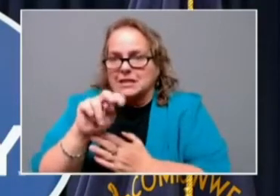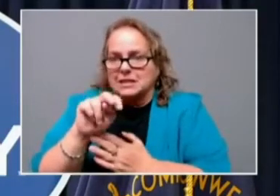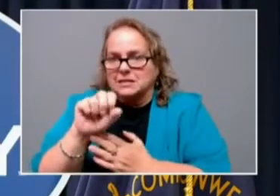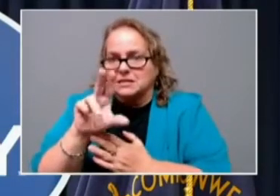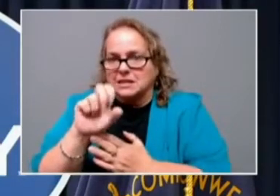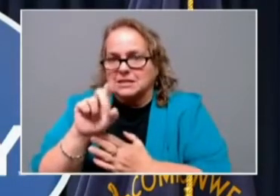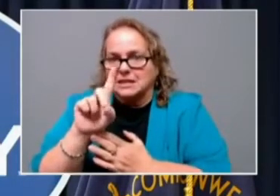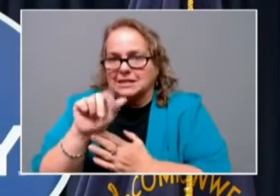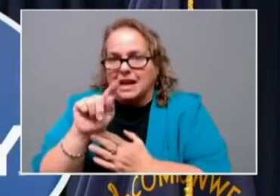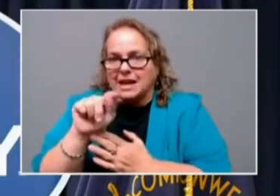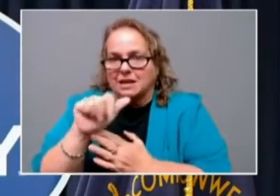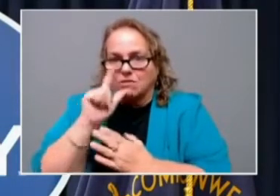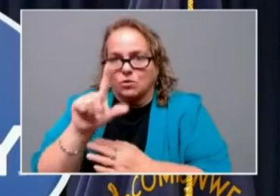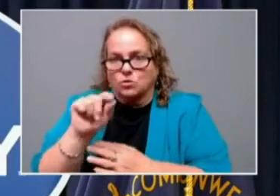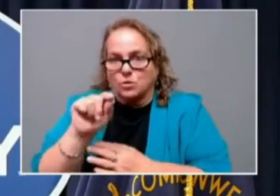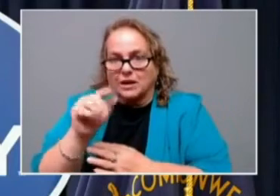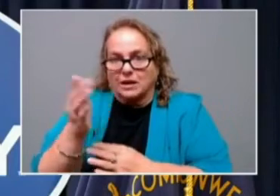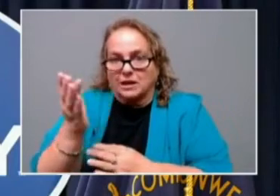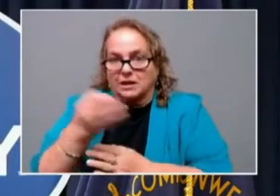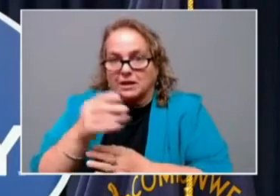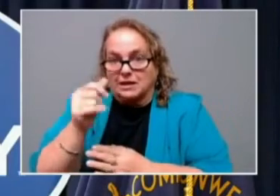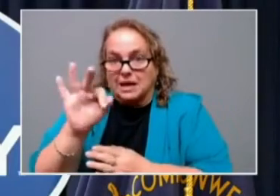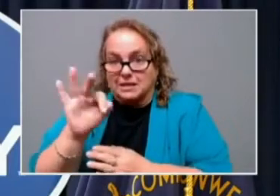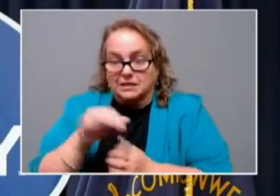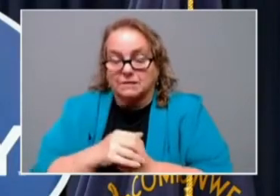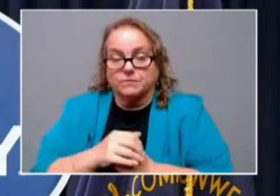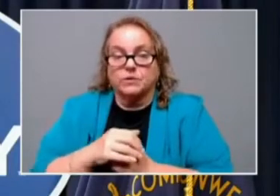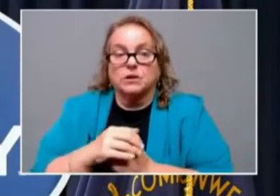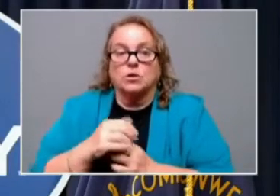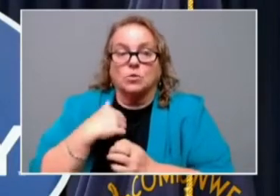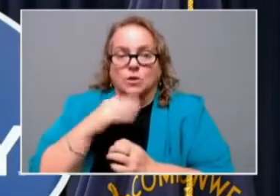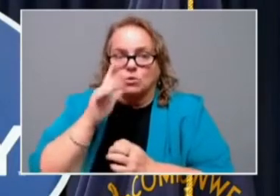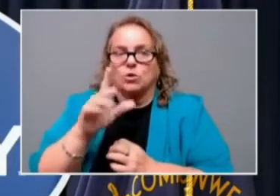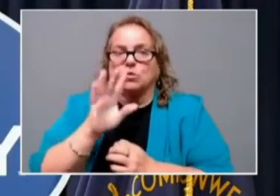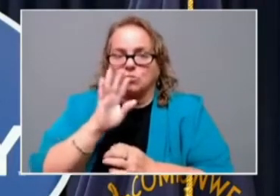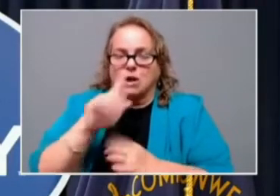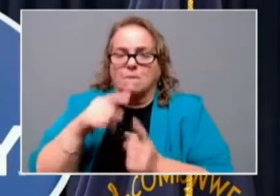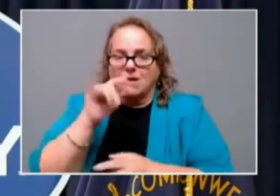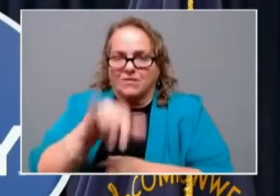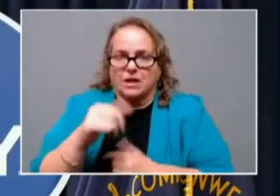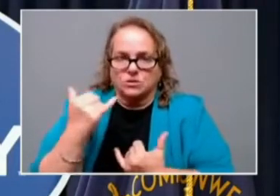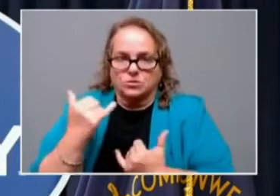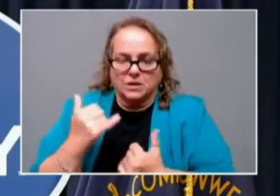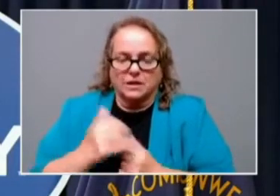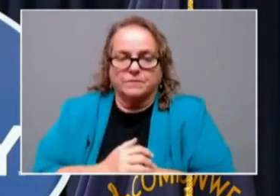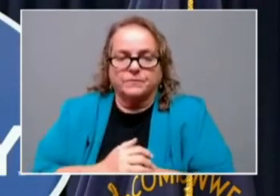gonna go over all that today. Um, there are about three things that are